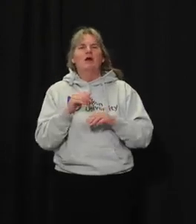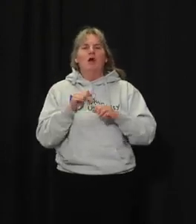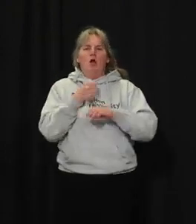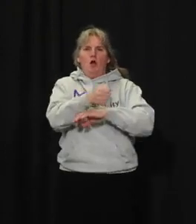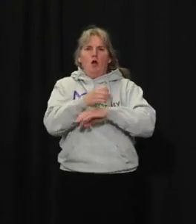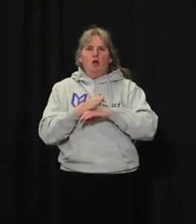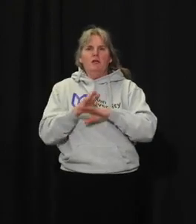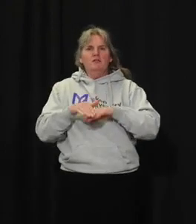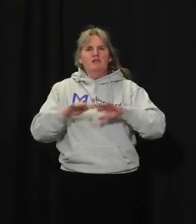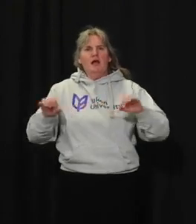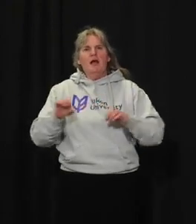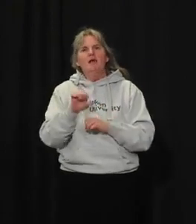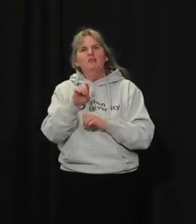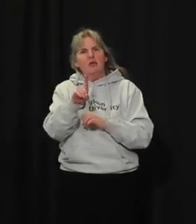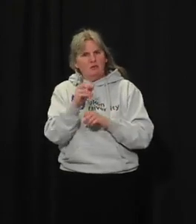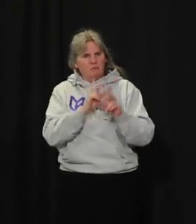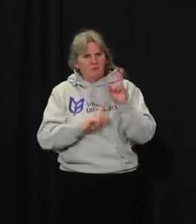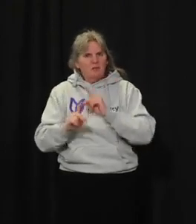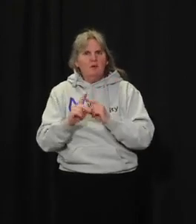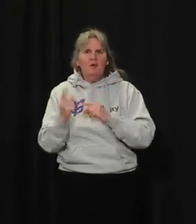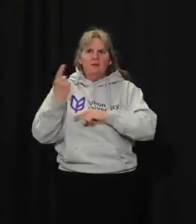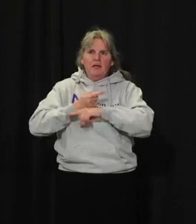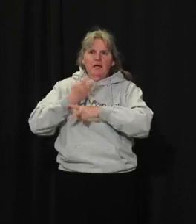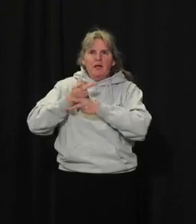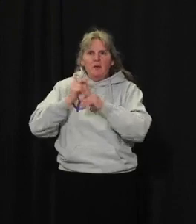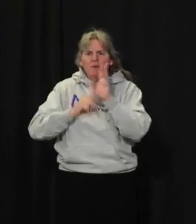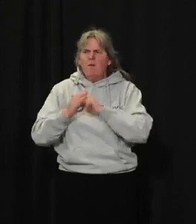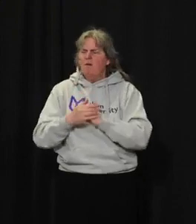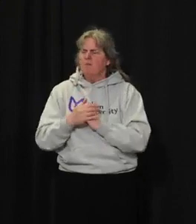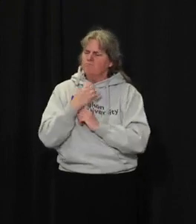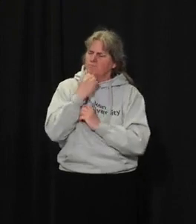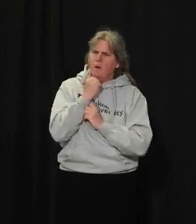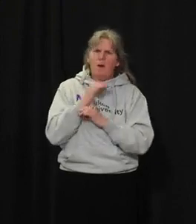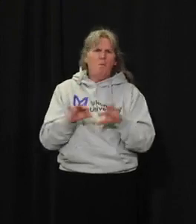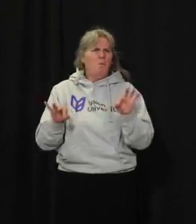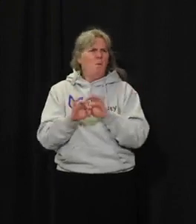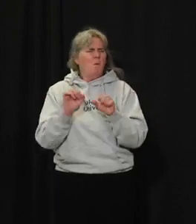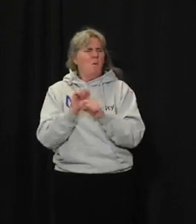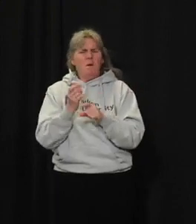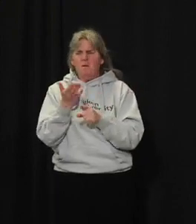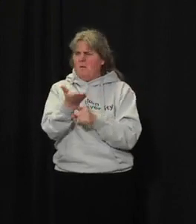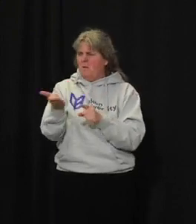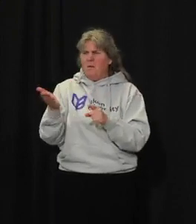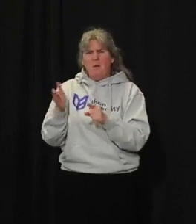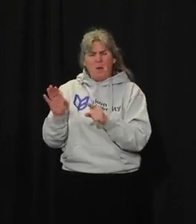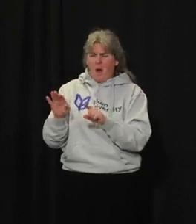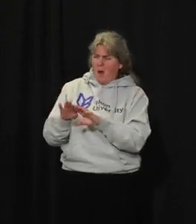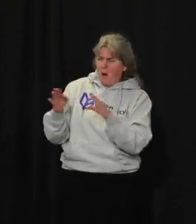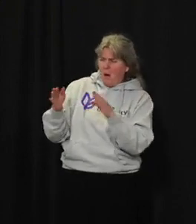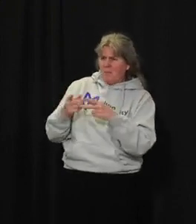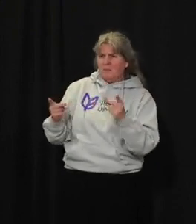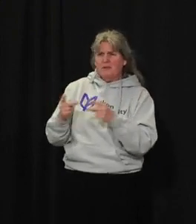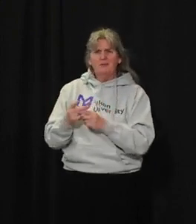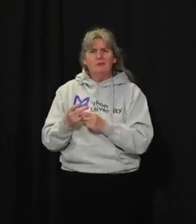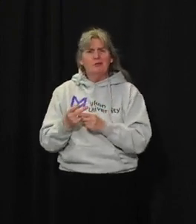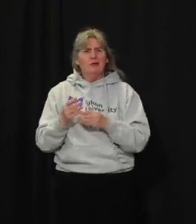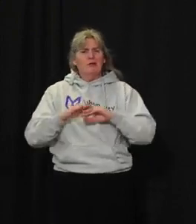childhood educators, childcare, and day home workers do is incredibly important. These centres are not just